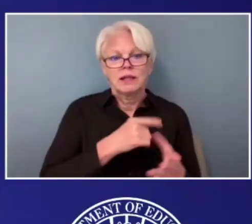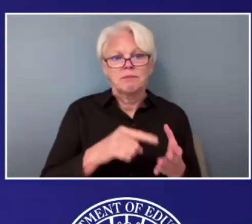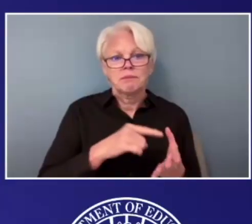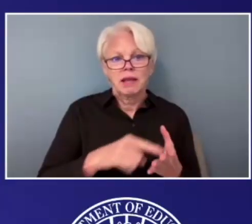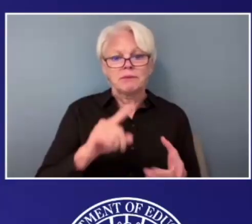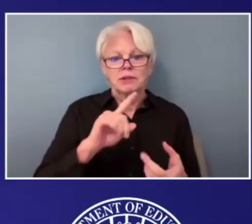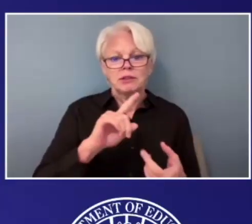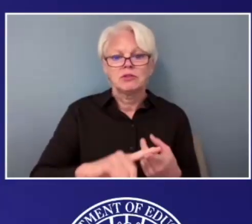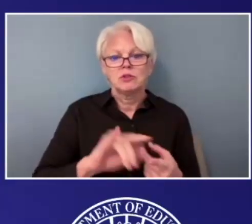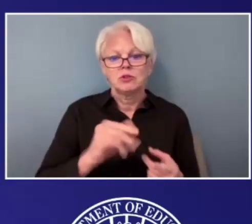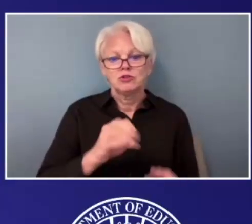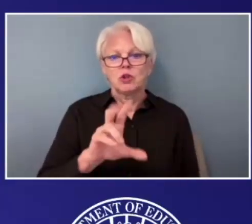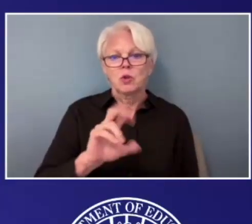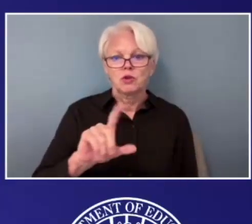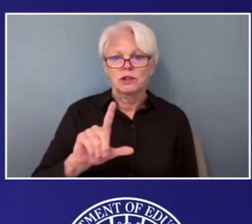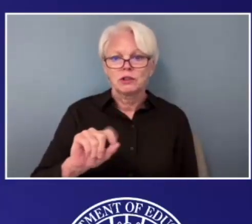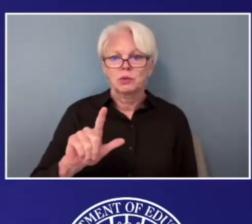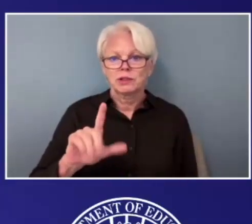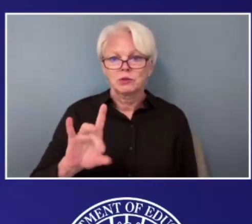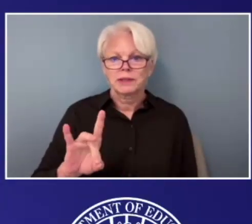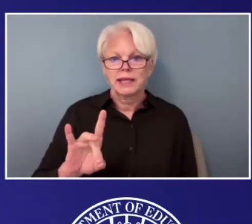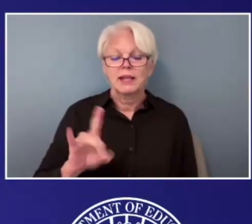2028? And you asked us if not.